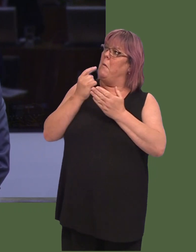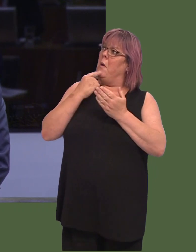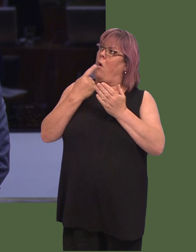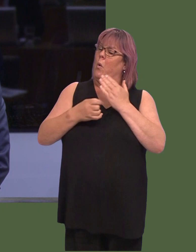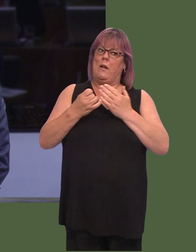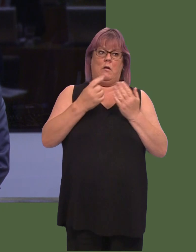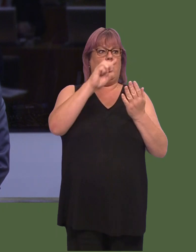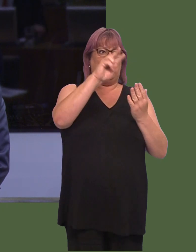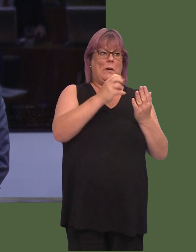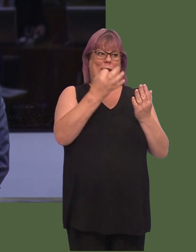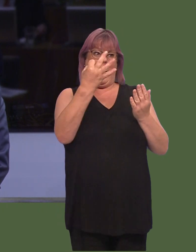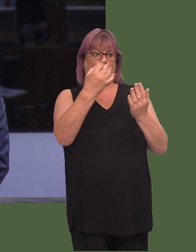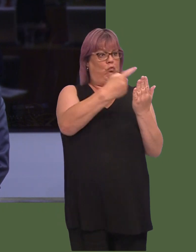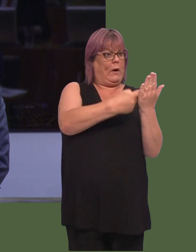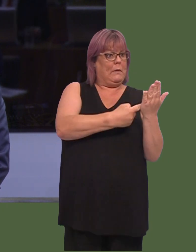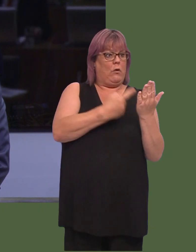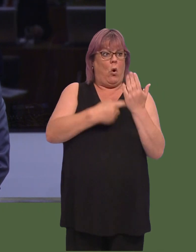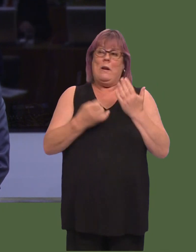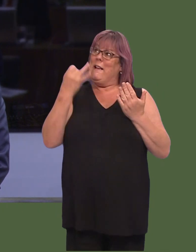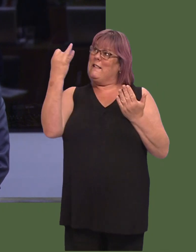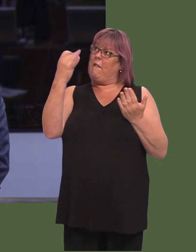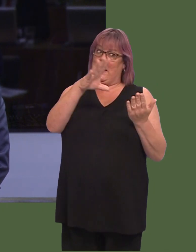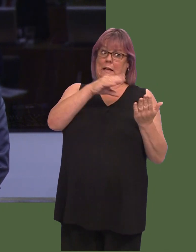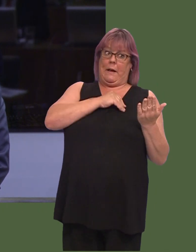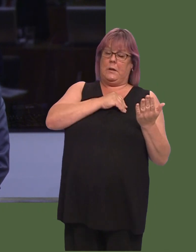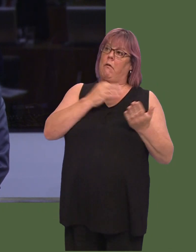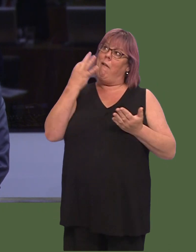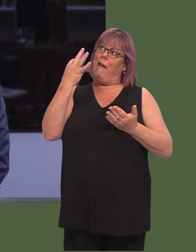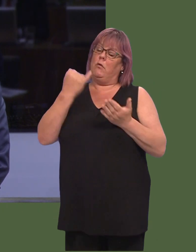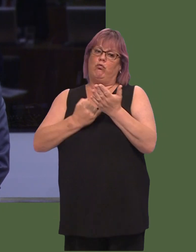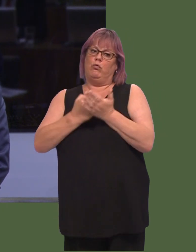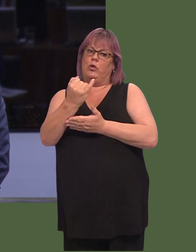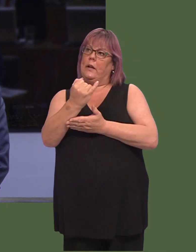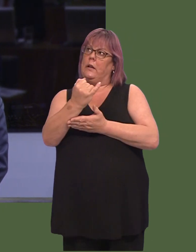they see you've accepted only seven of our 28 recommendations, and that eight have been